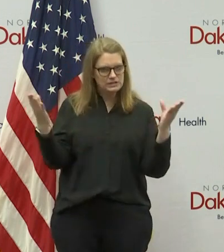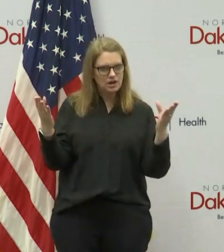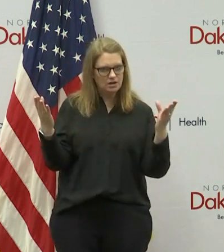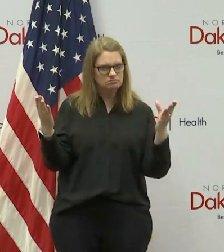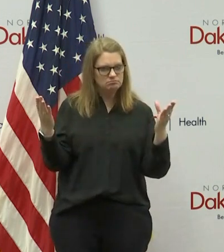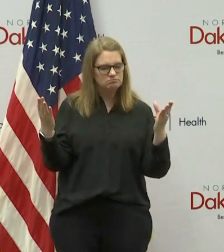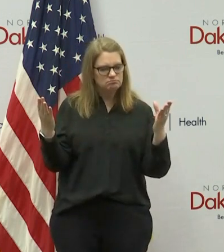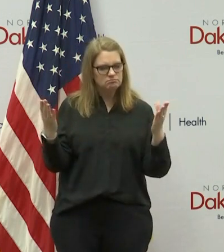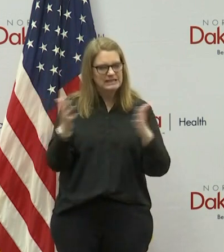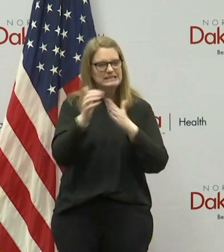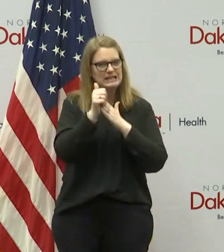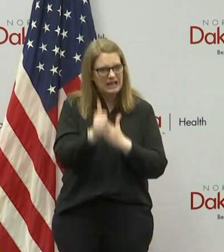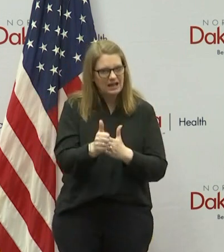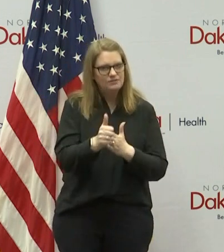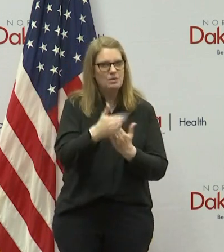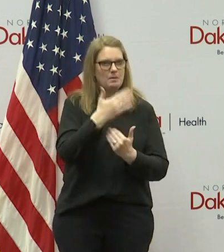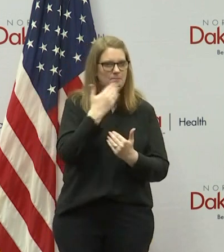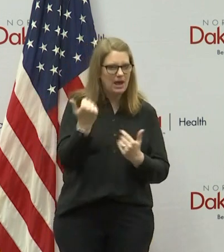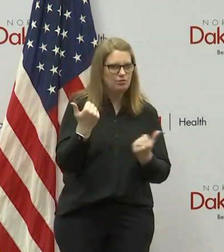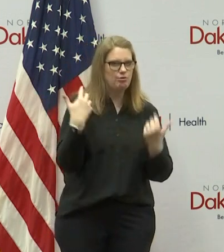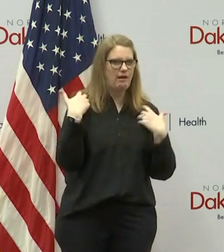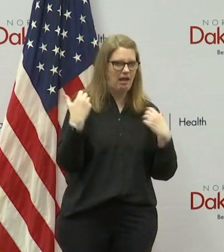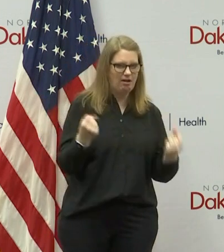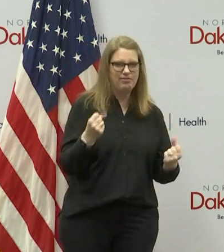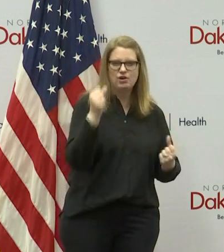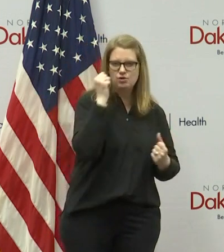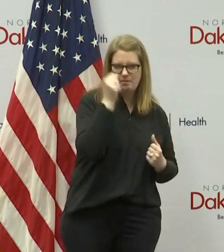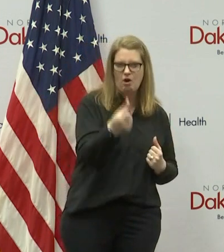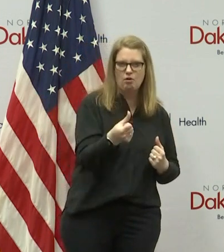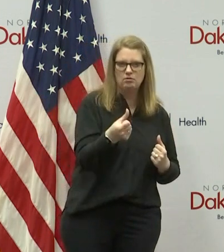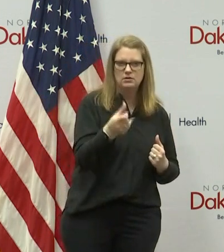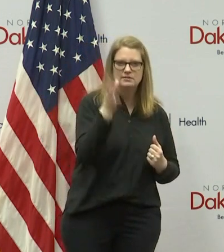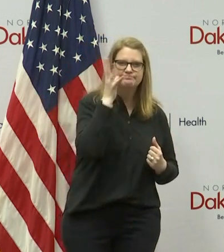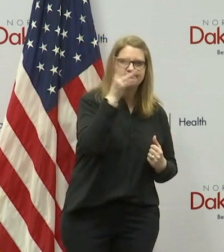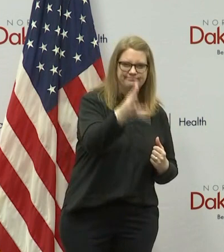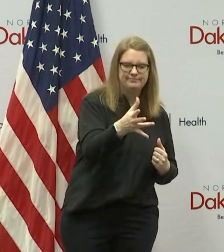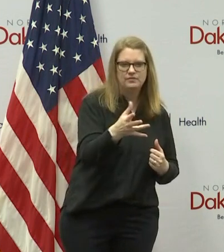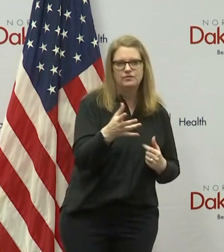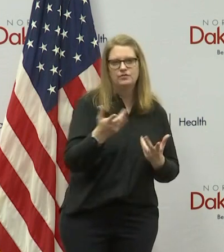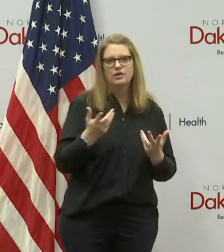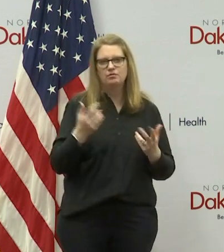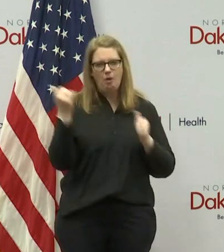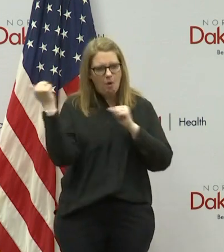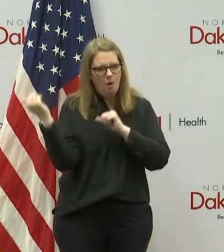PUTS US IN THE RIGHT DIRECTION. WE KNOW THAT THAT NORTH DAKOTA